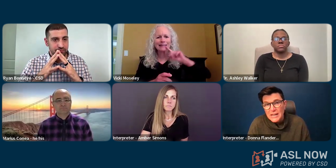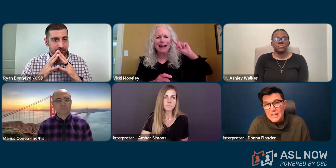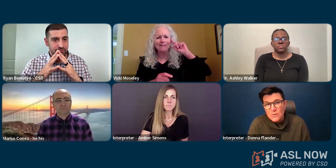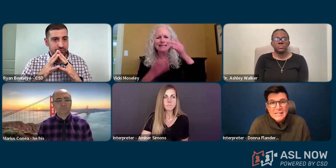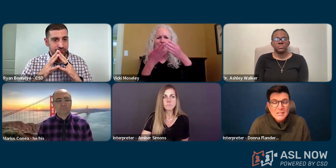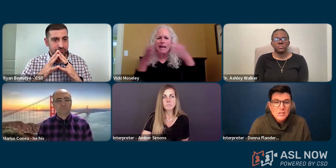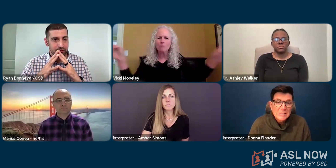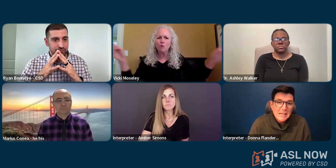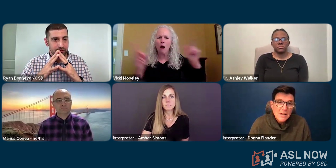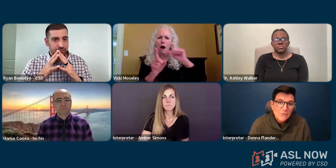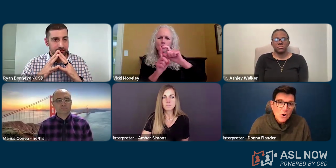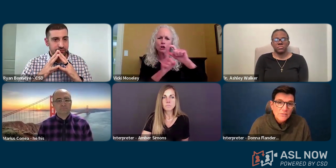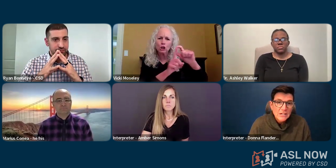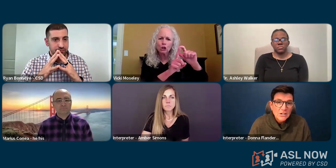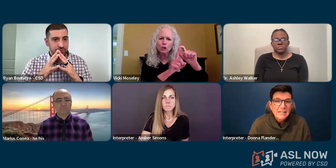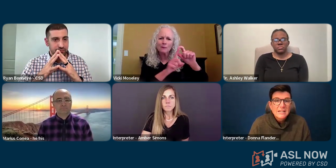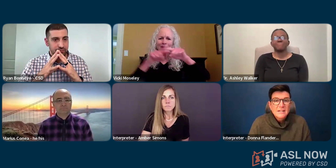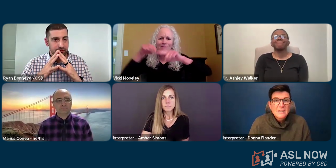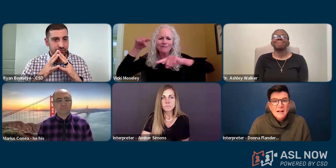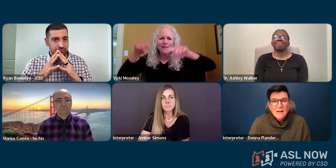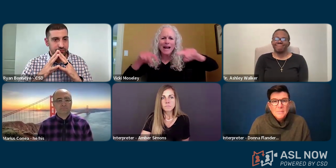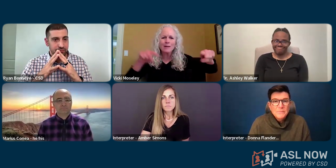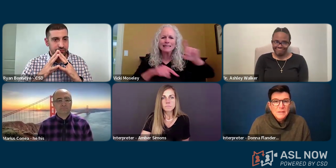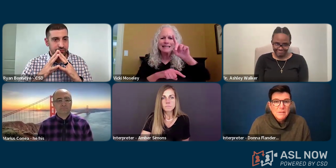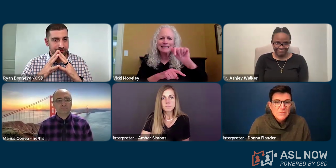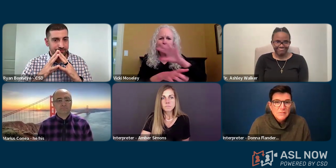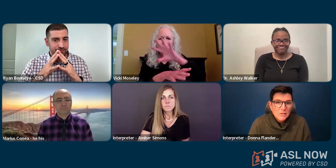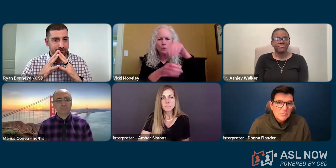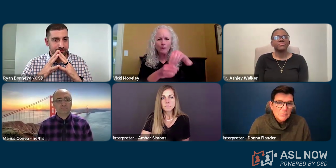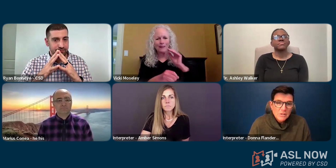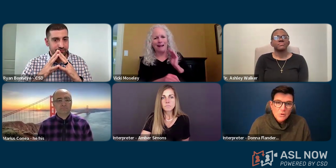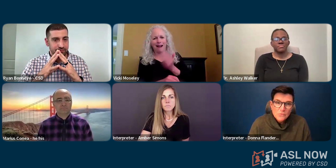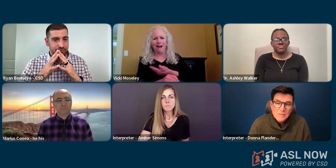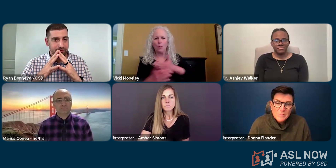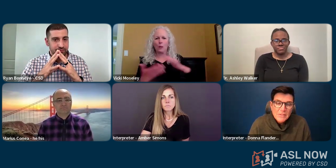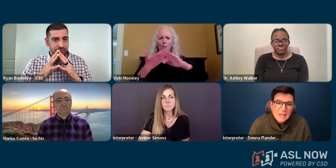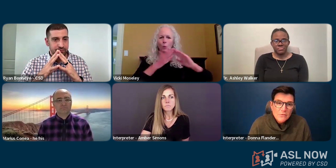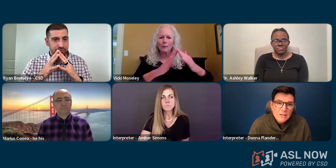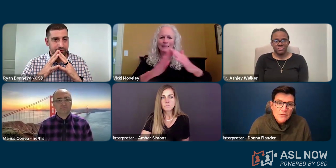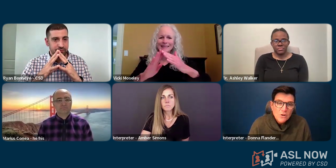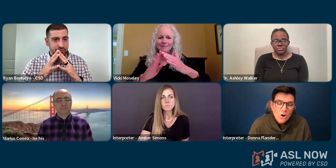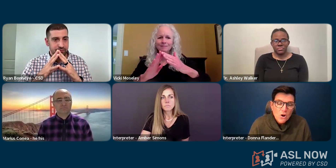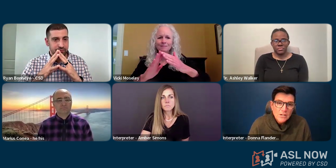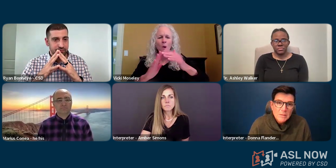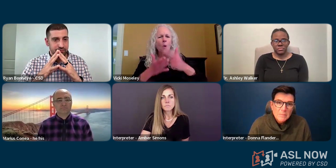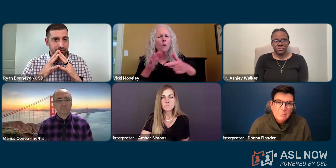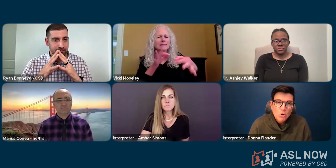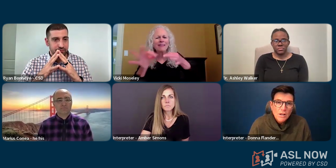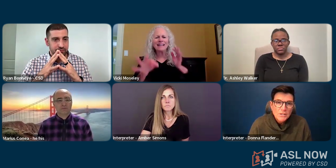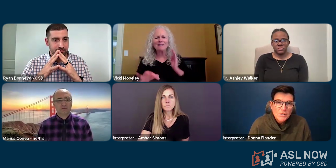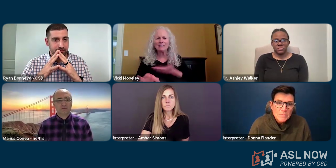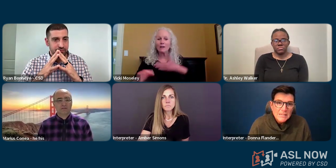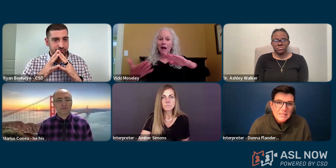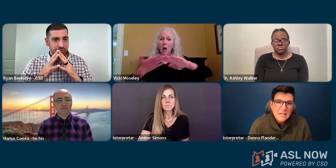don't understand what it is to be deaf or hard of hearing in the you know, they think of deaf and hard of hearing people in broad terms.